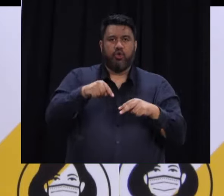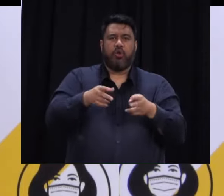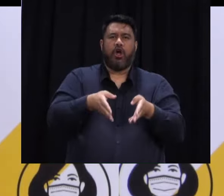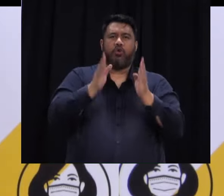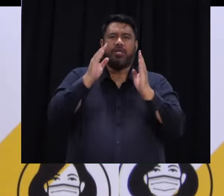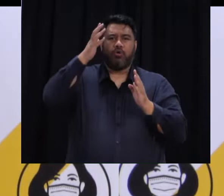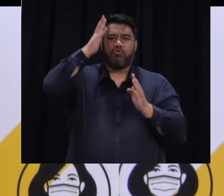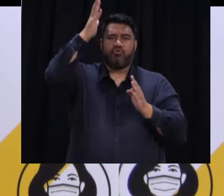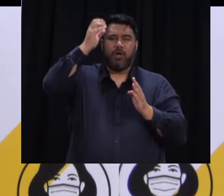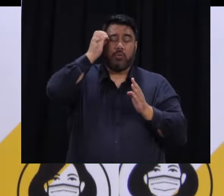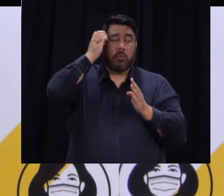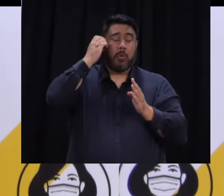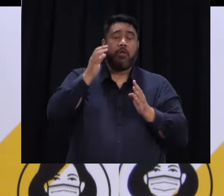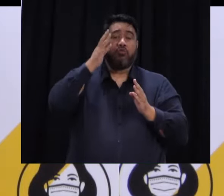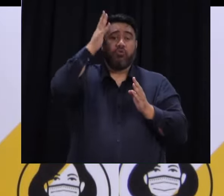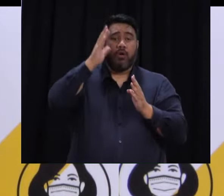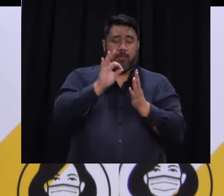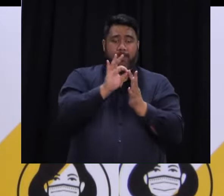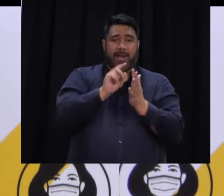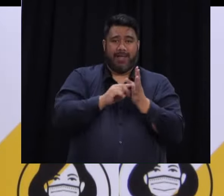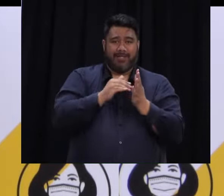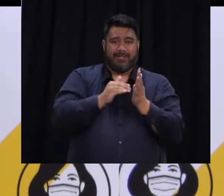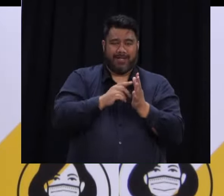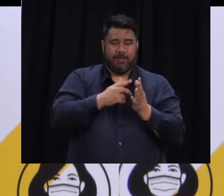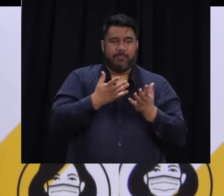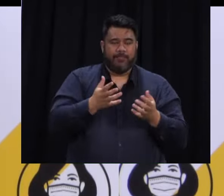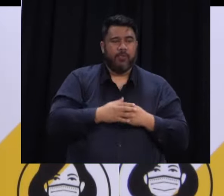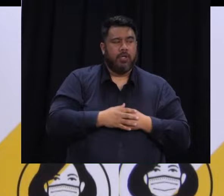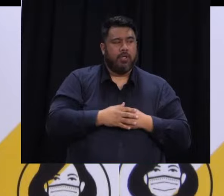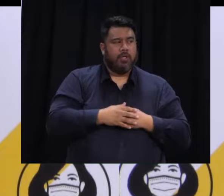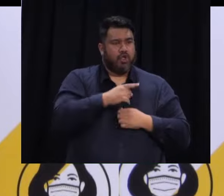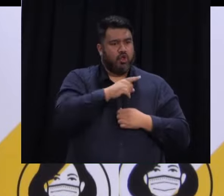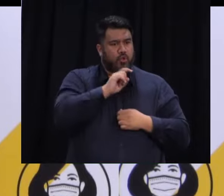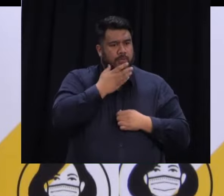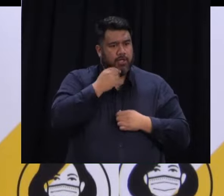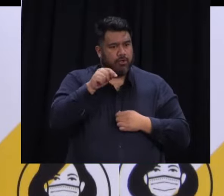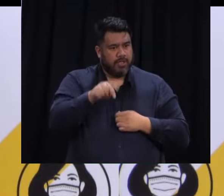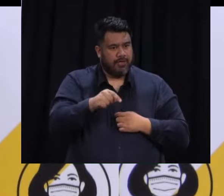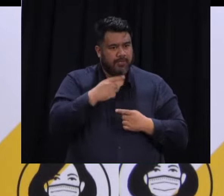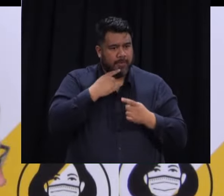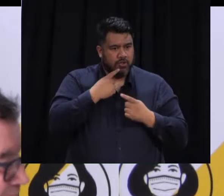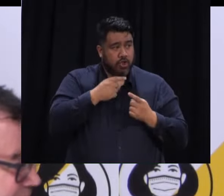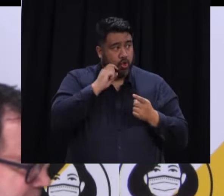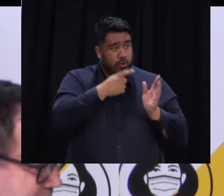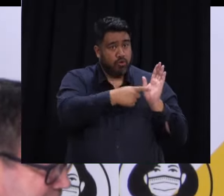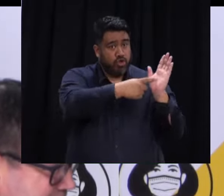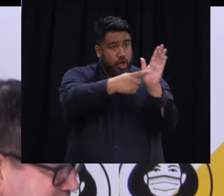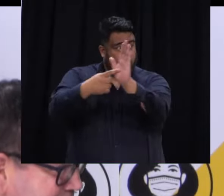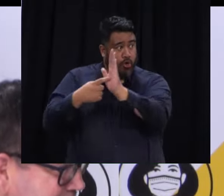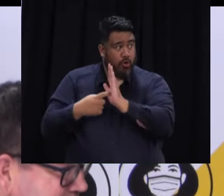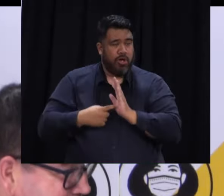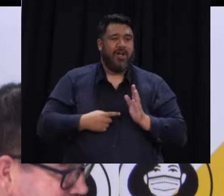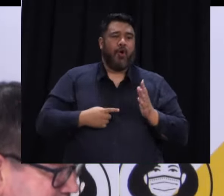All the ministry released CCTV images of the two people